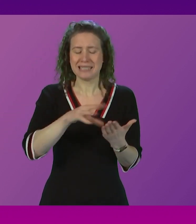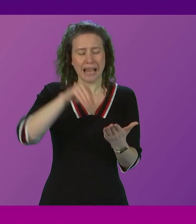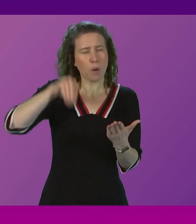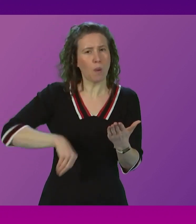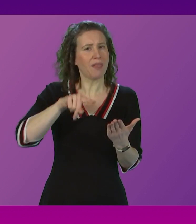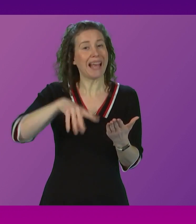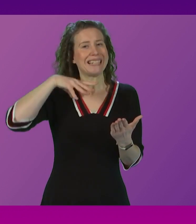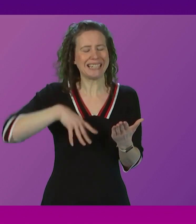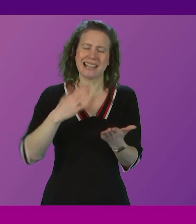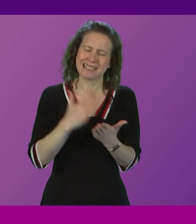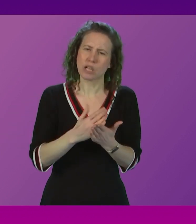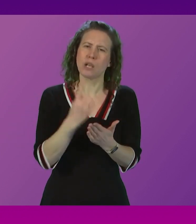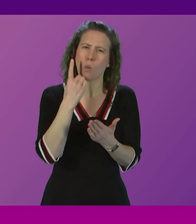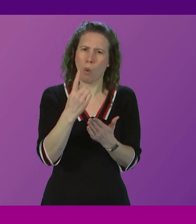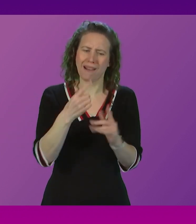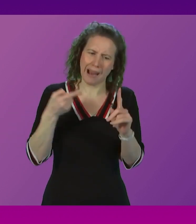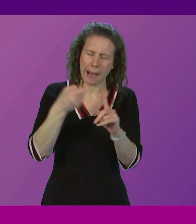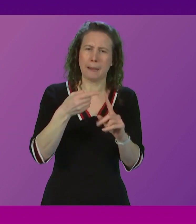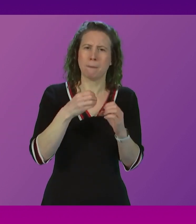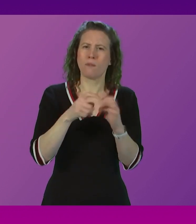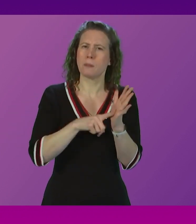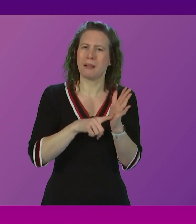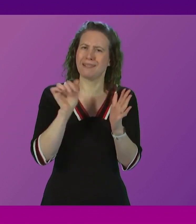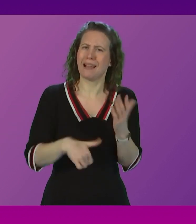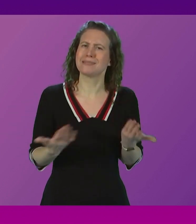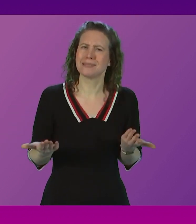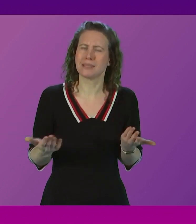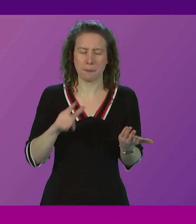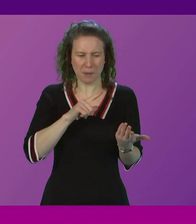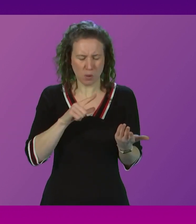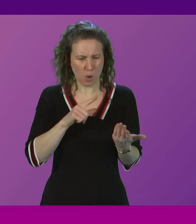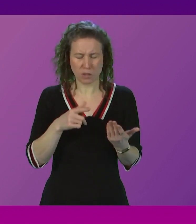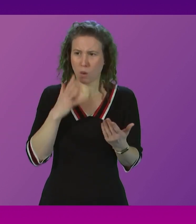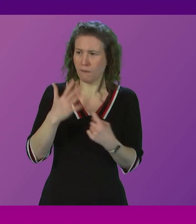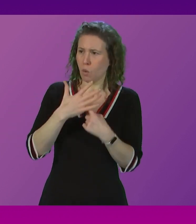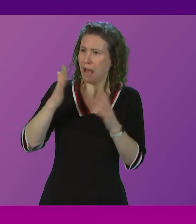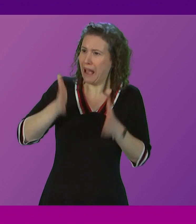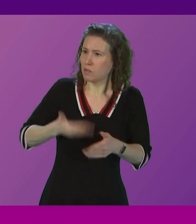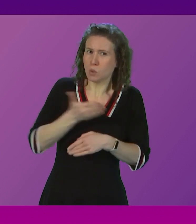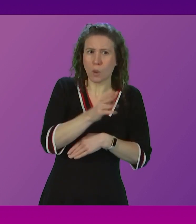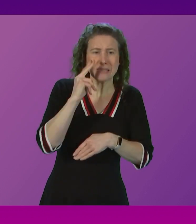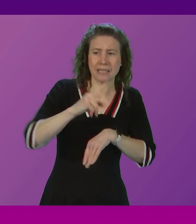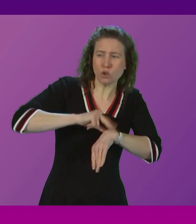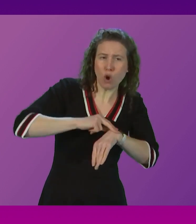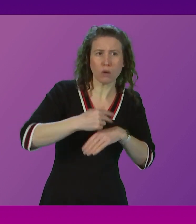gender is one of the purposes of the bill, because the need for that is one of the most intrusive,